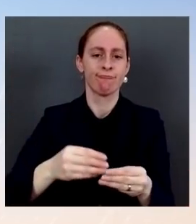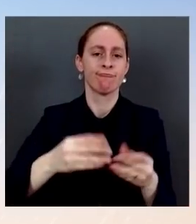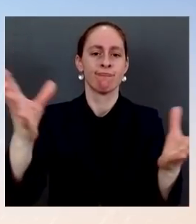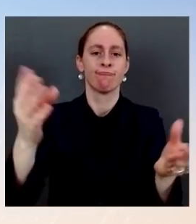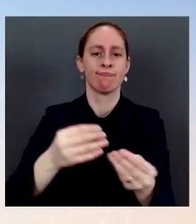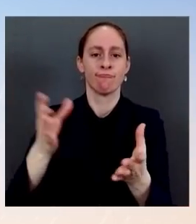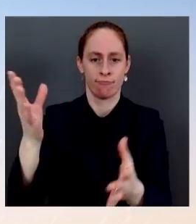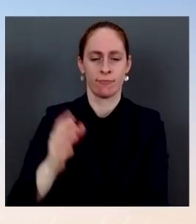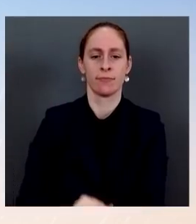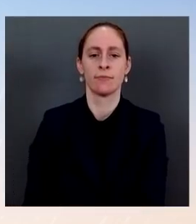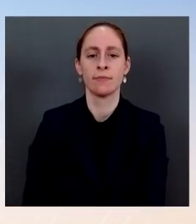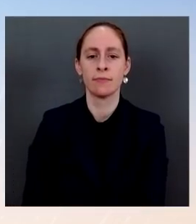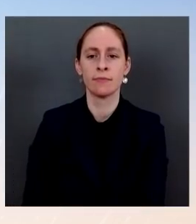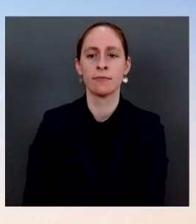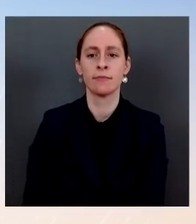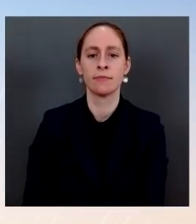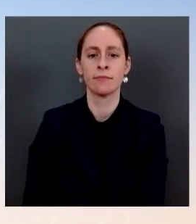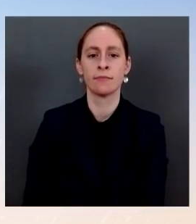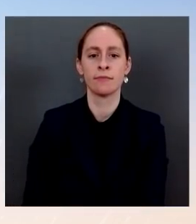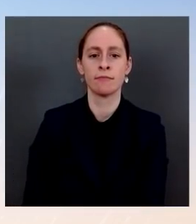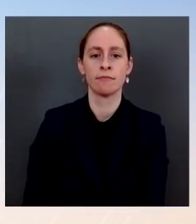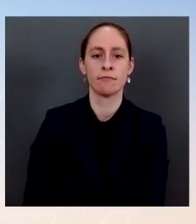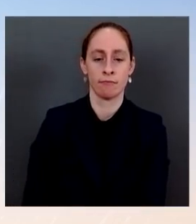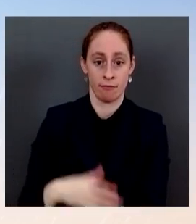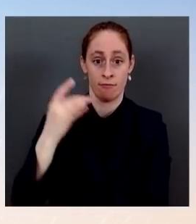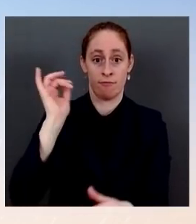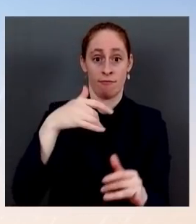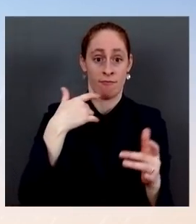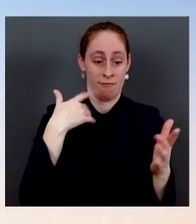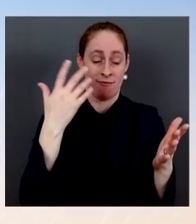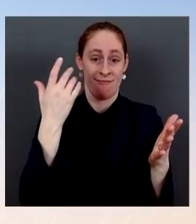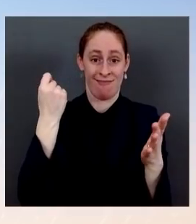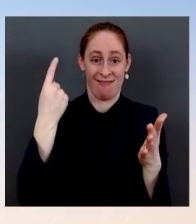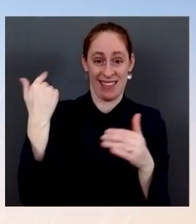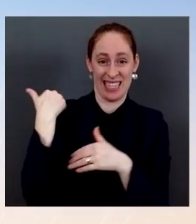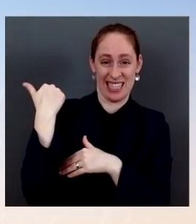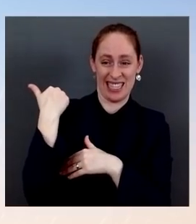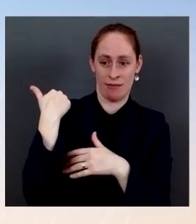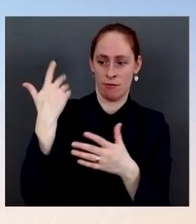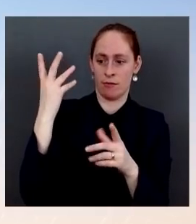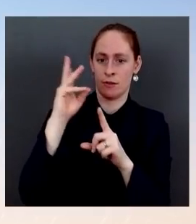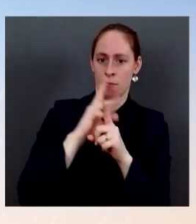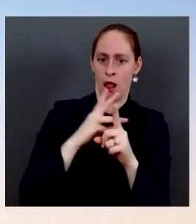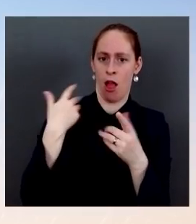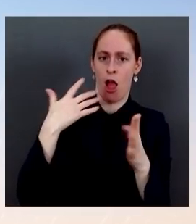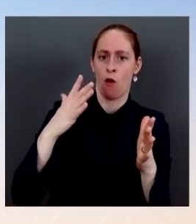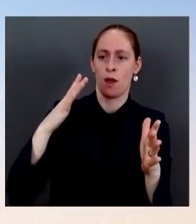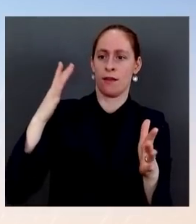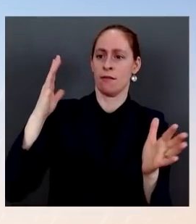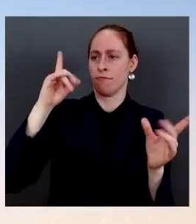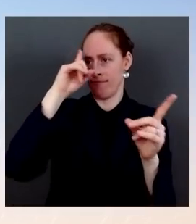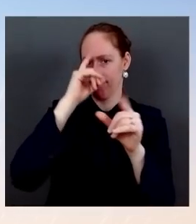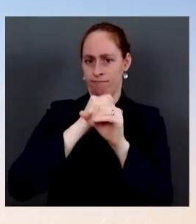actually increased capacity in the market. And that allowed us to quadruple our testing capacity and allowed us to get to this point